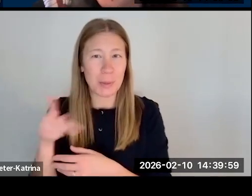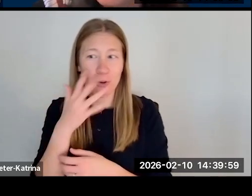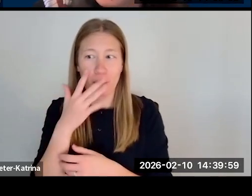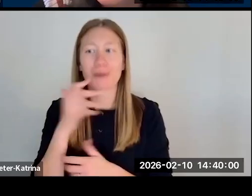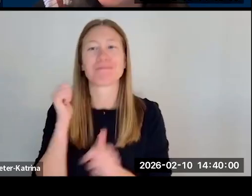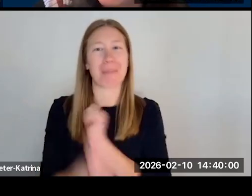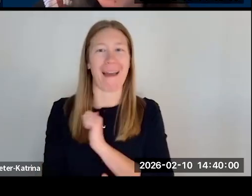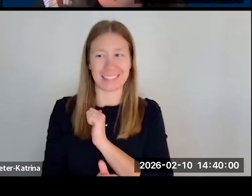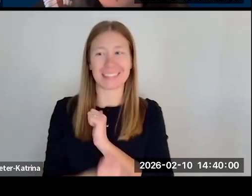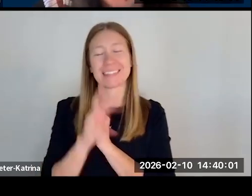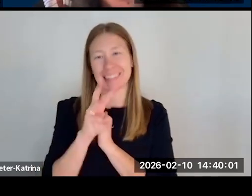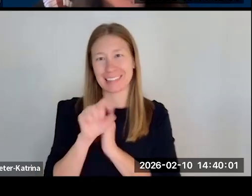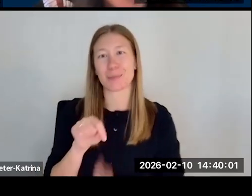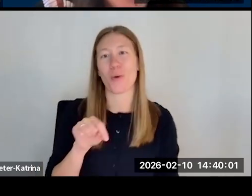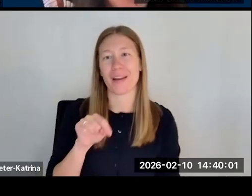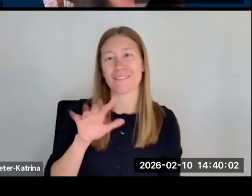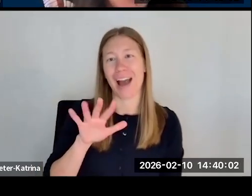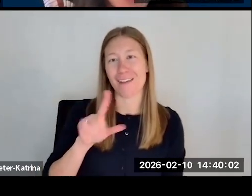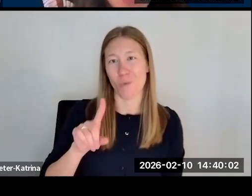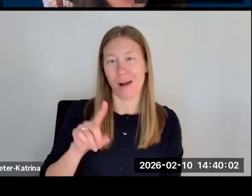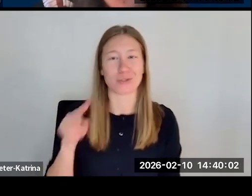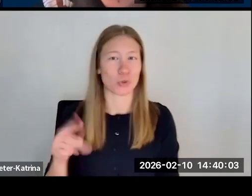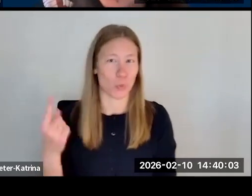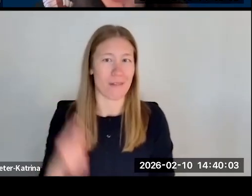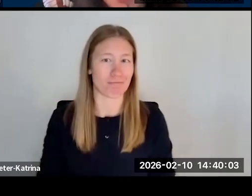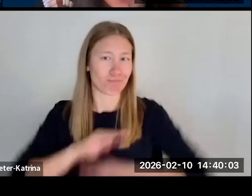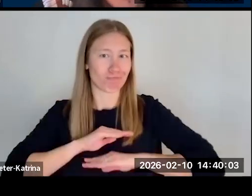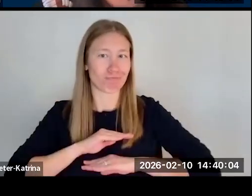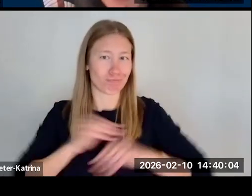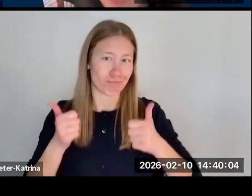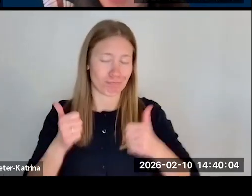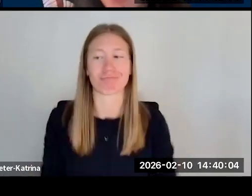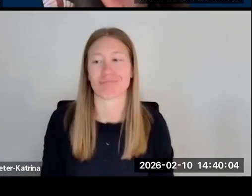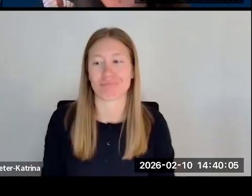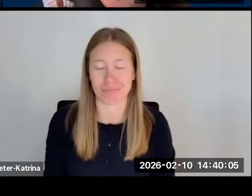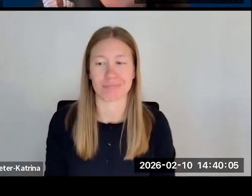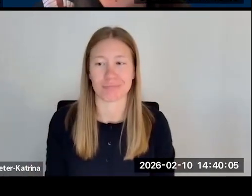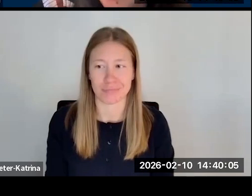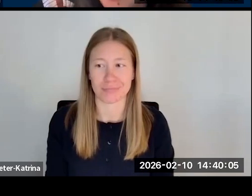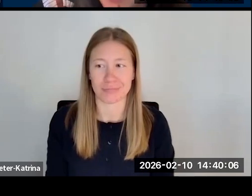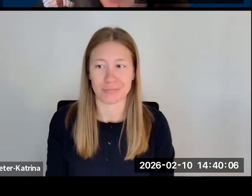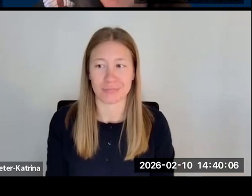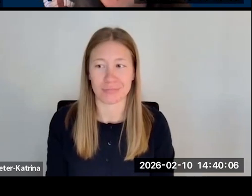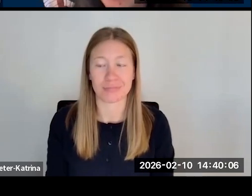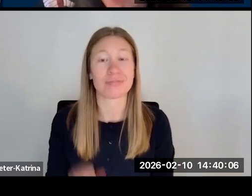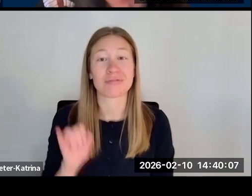Now we have 6.51 to one, so I'm good to go there. If you don't have